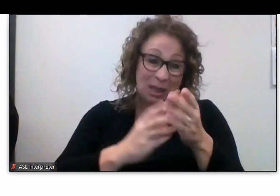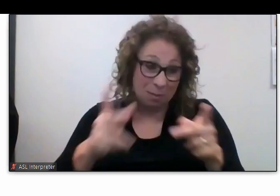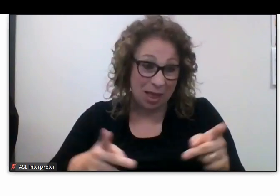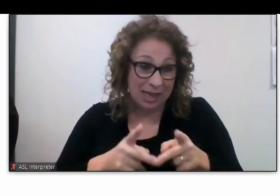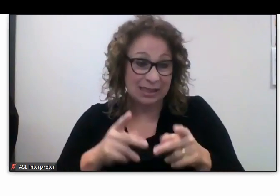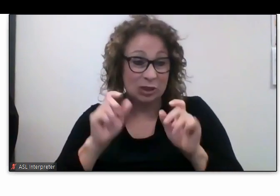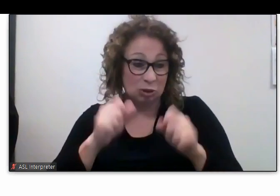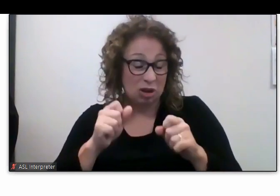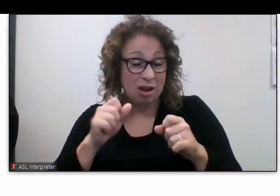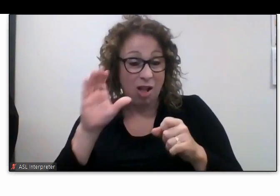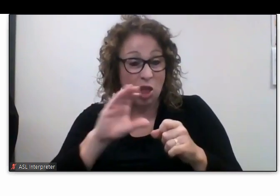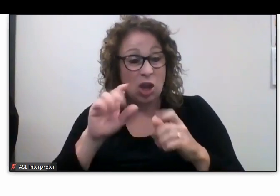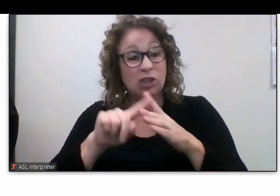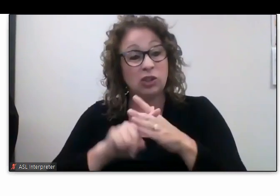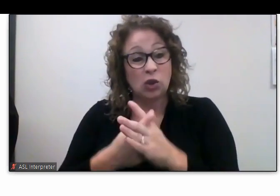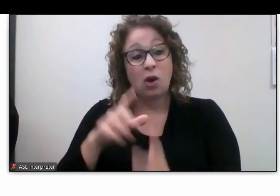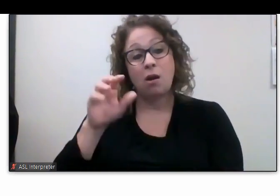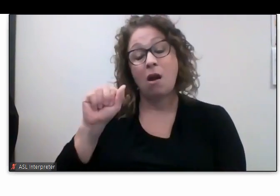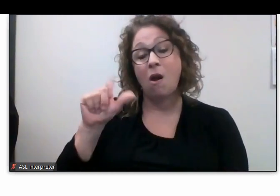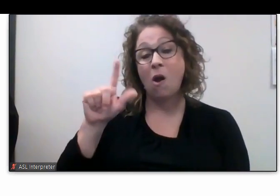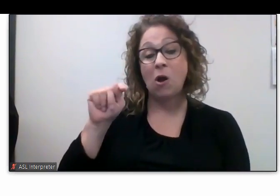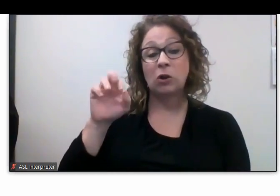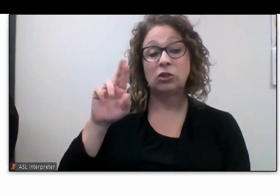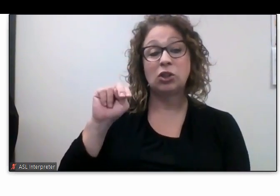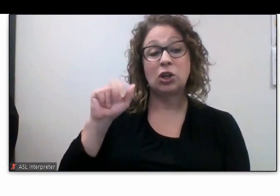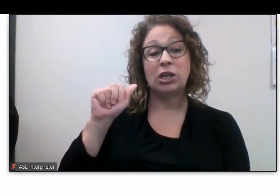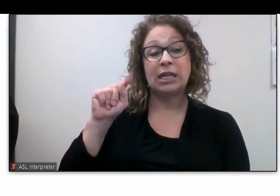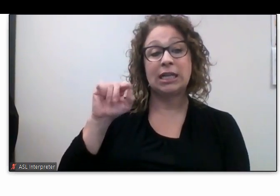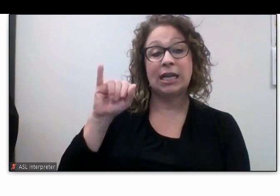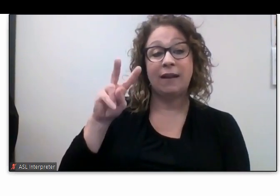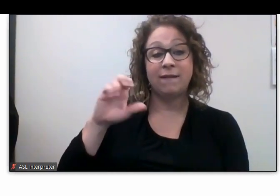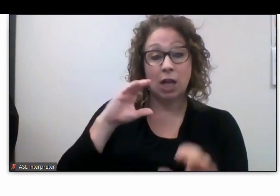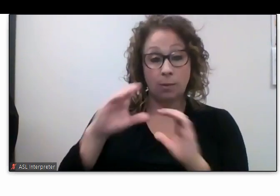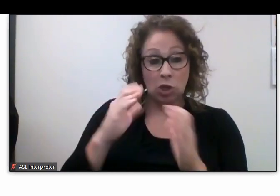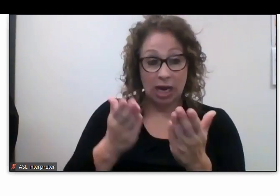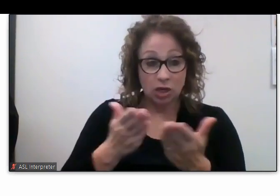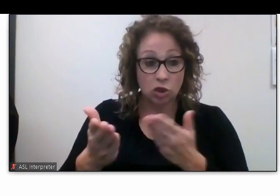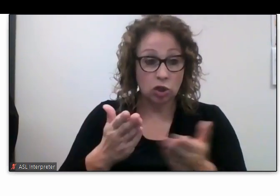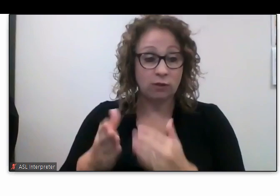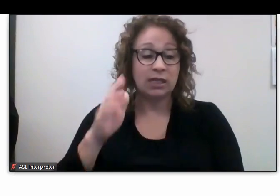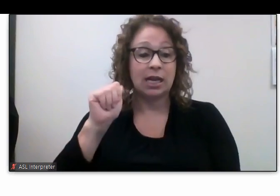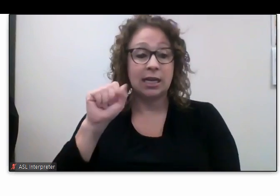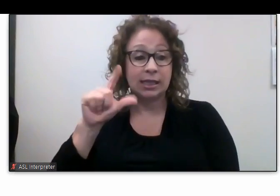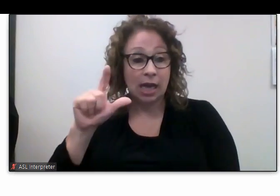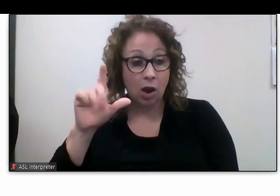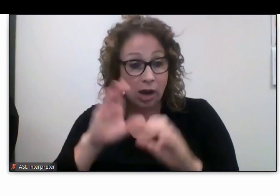Alternative Communication Services, ASL Captions, Rev or Dotsub.